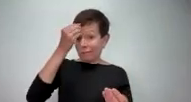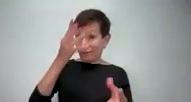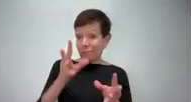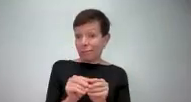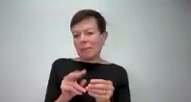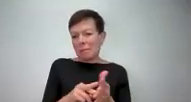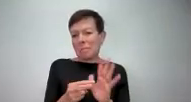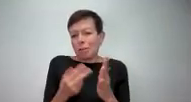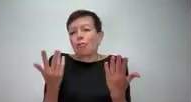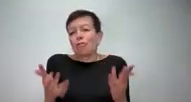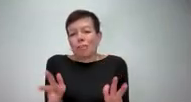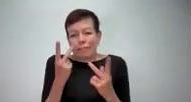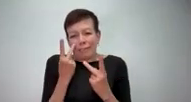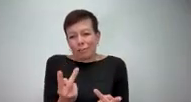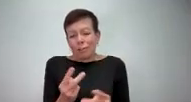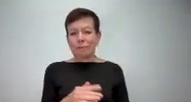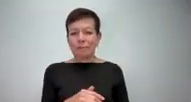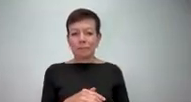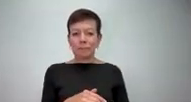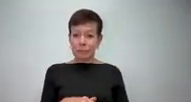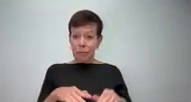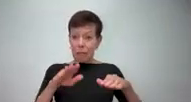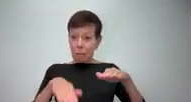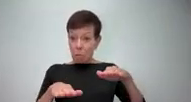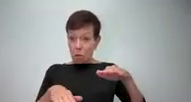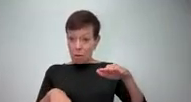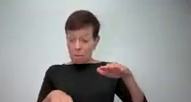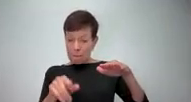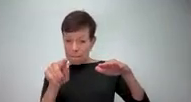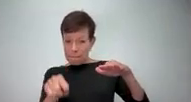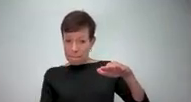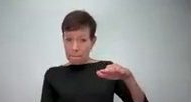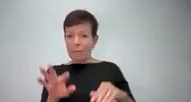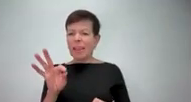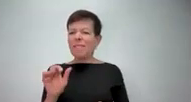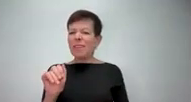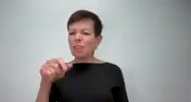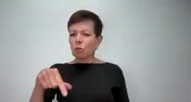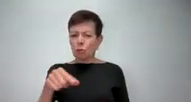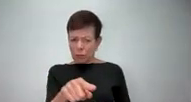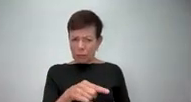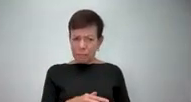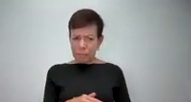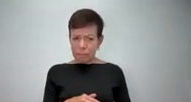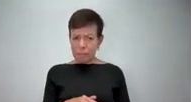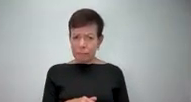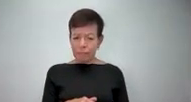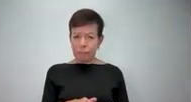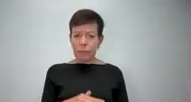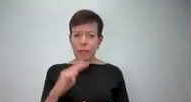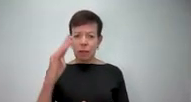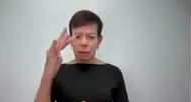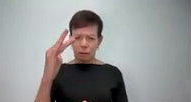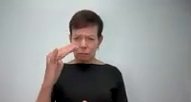the very bottom here under additional files you'll find our FAQ, and if you scroll down,